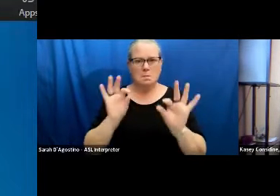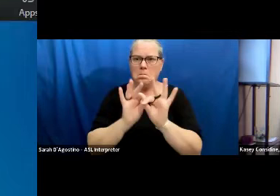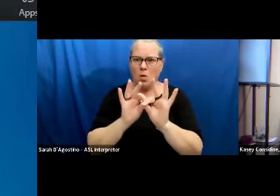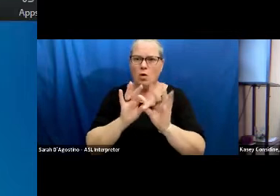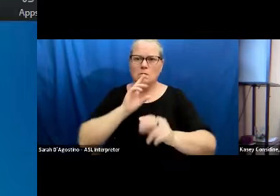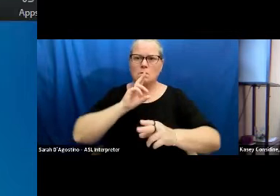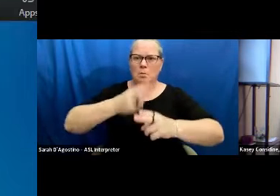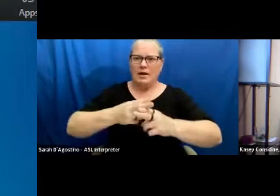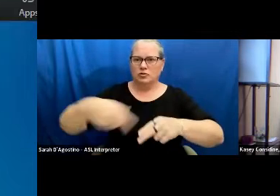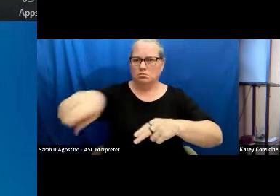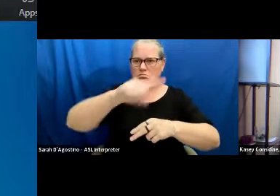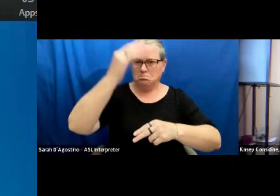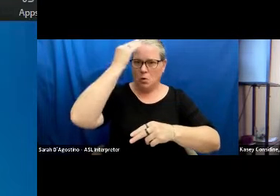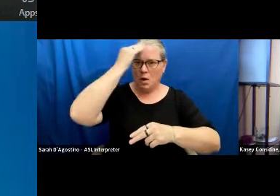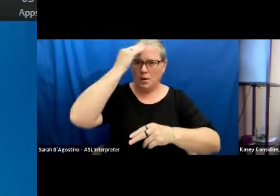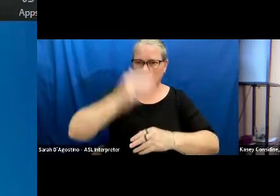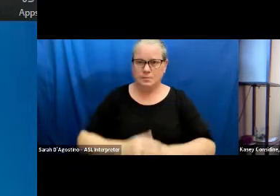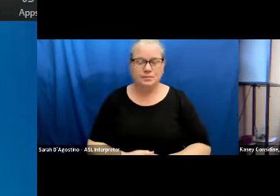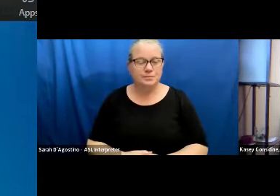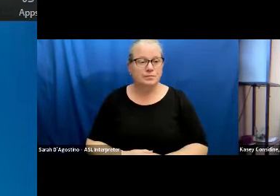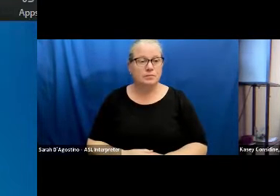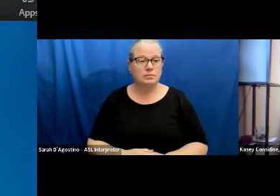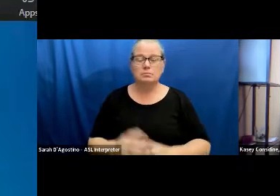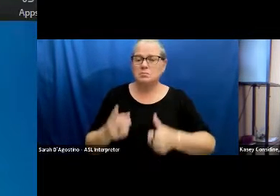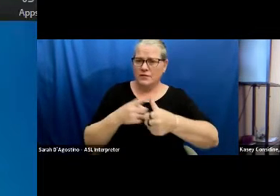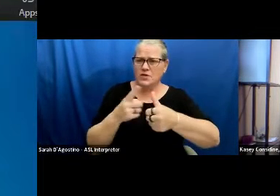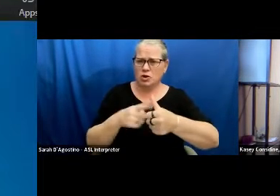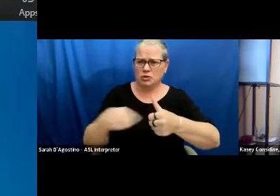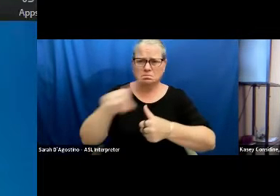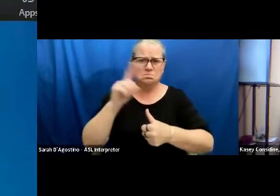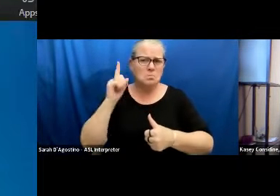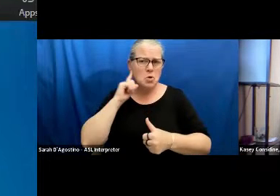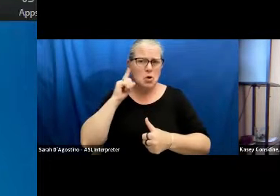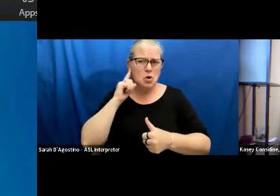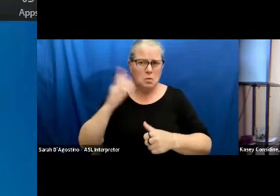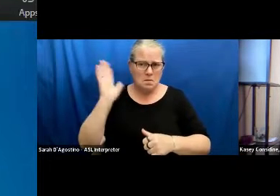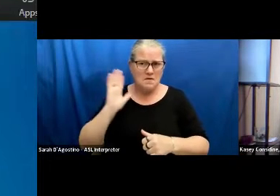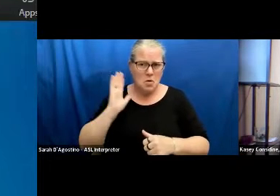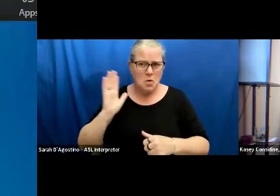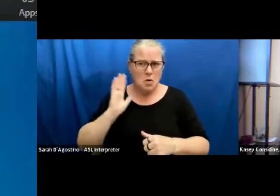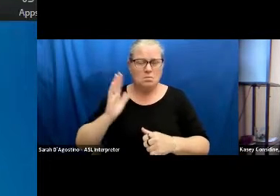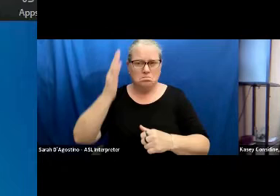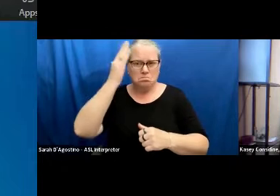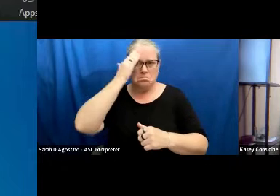the first is one that you may be familiar with especially if you've joined one of our